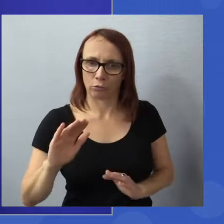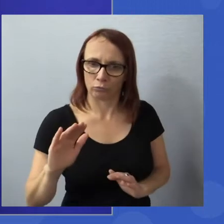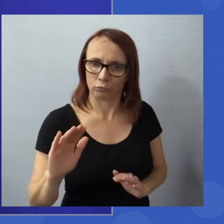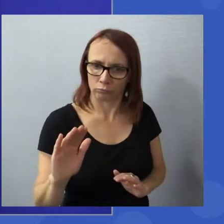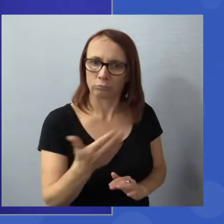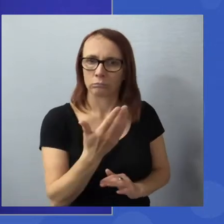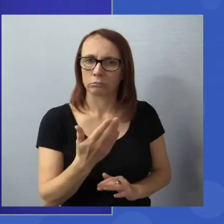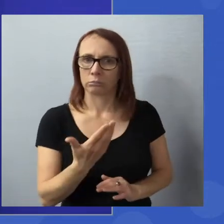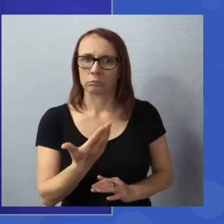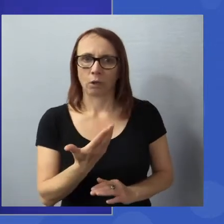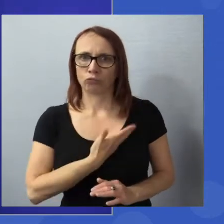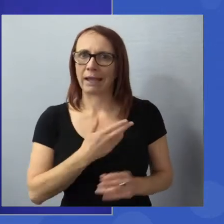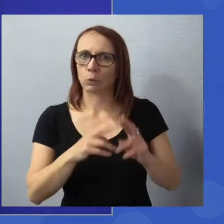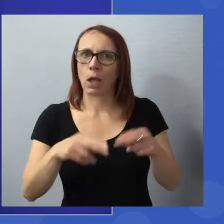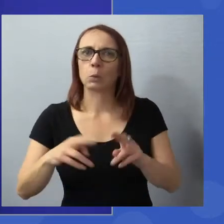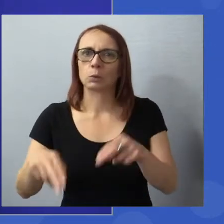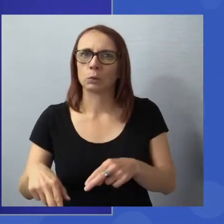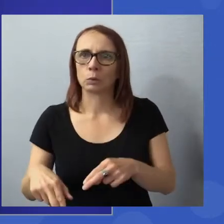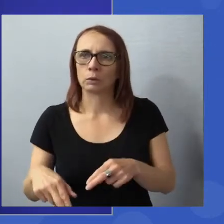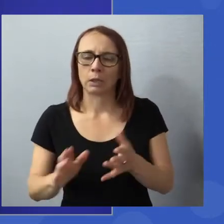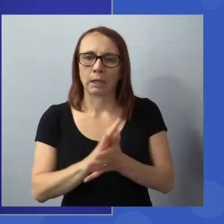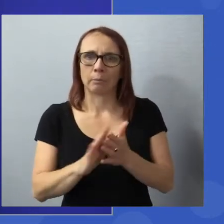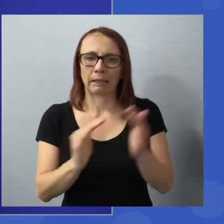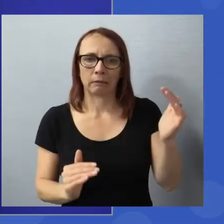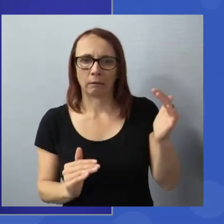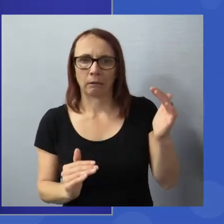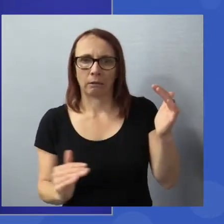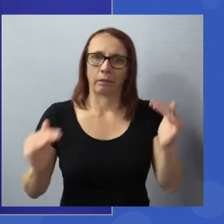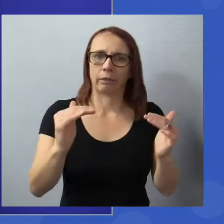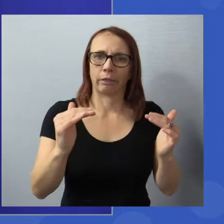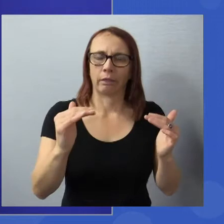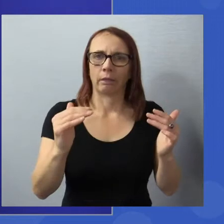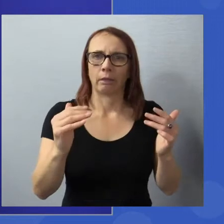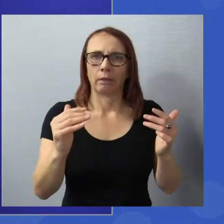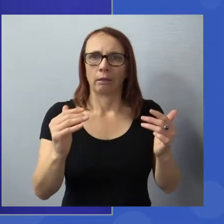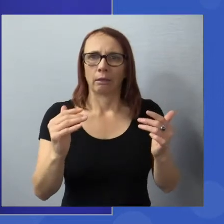hopefully reduce inequality breaking or at least slowing down minimizing the